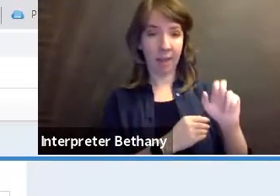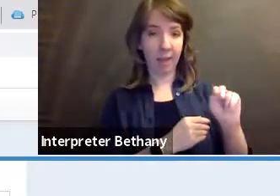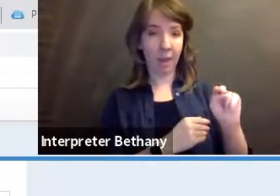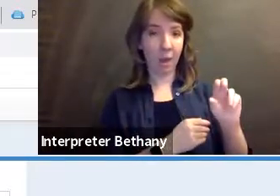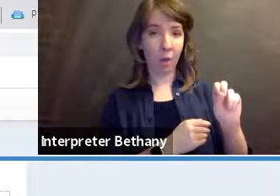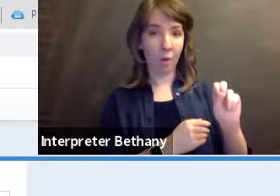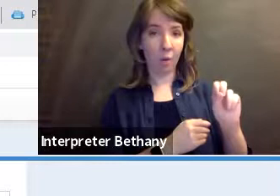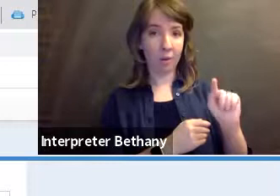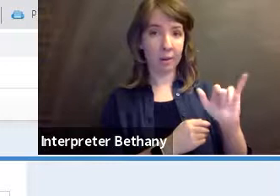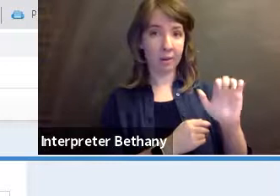Linda Kobashigawa: And